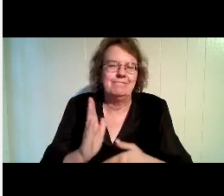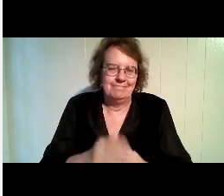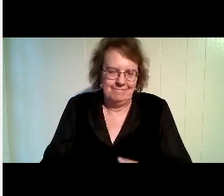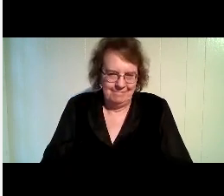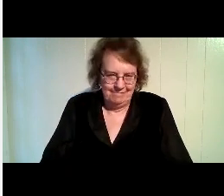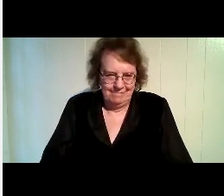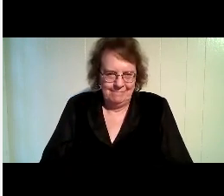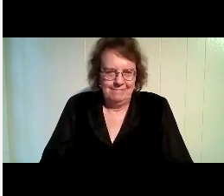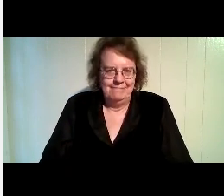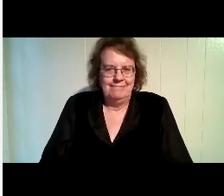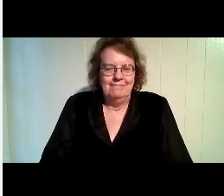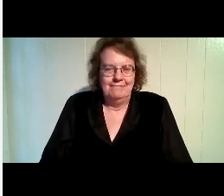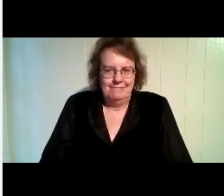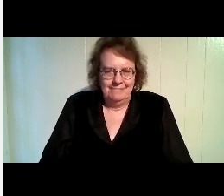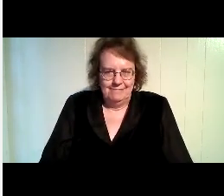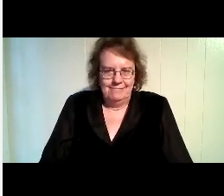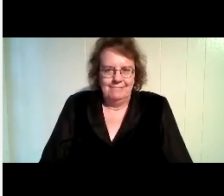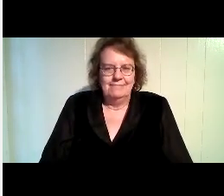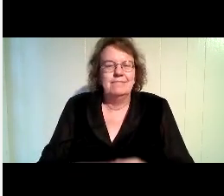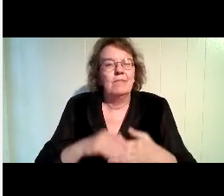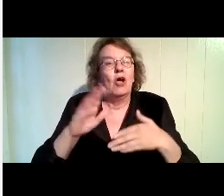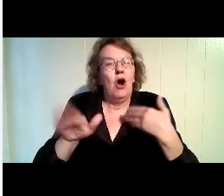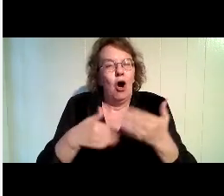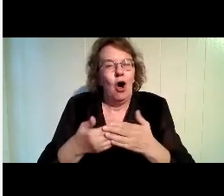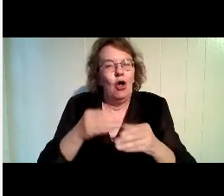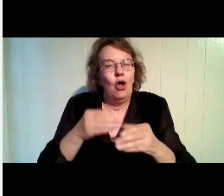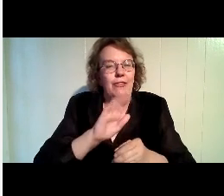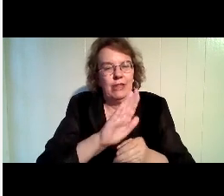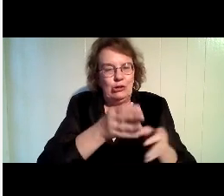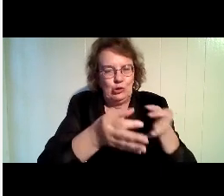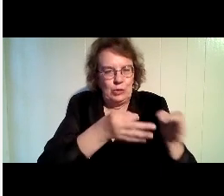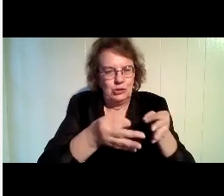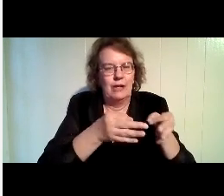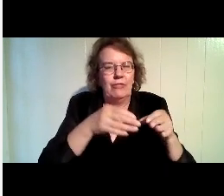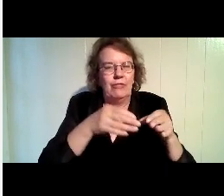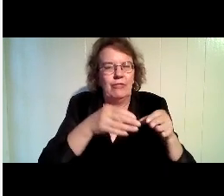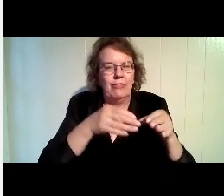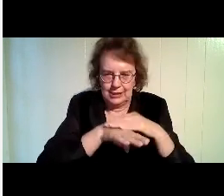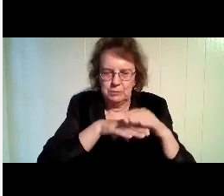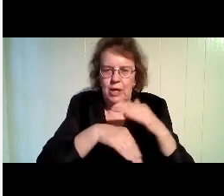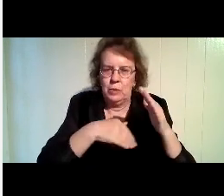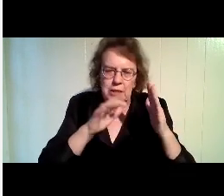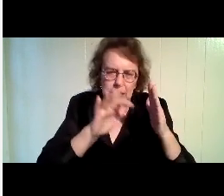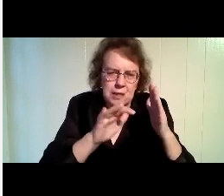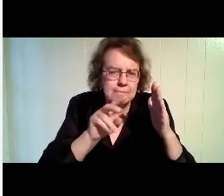So all of these should have in the description that they are accessible. I'm gonna click on this one to take a preview here.